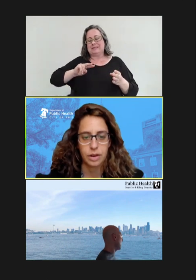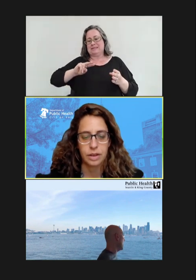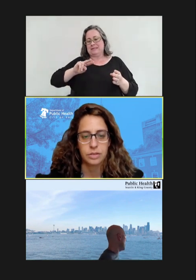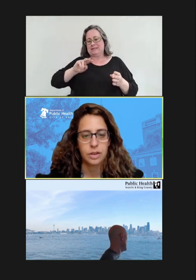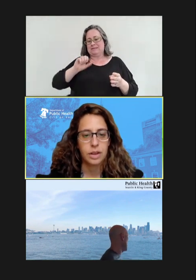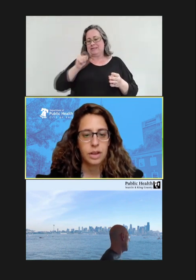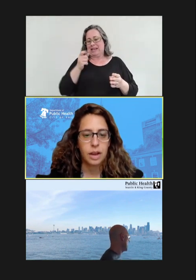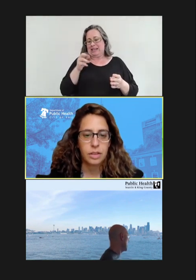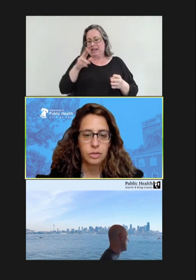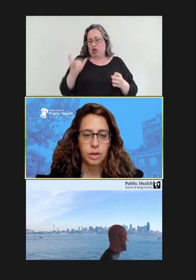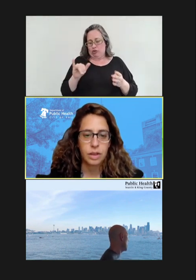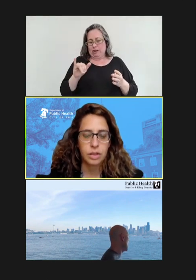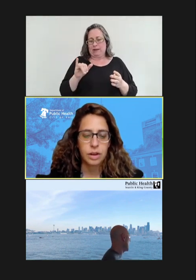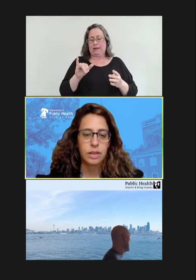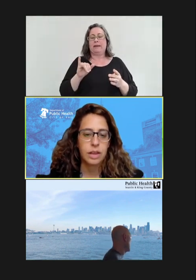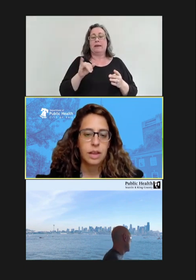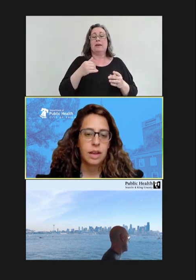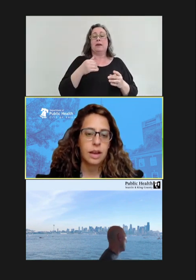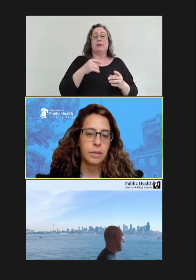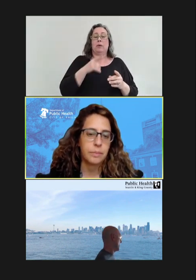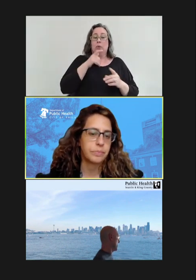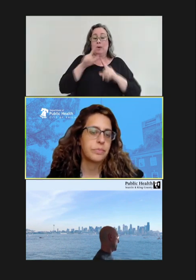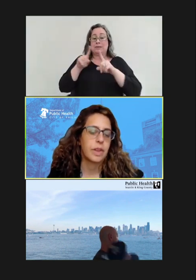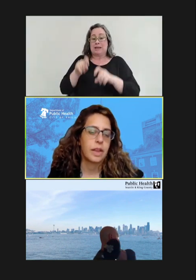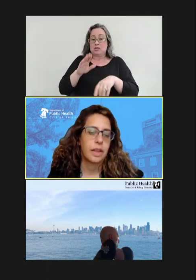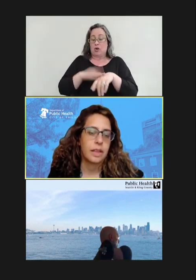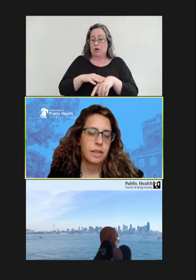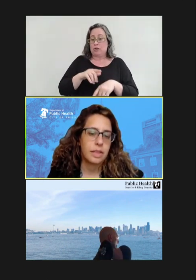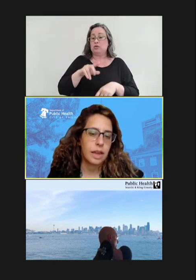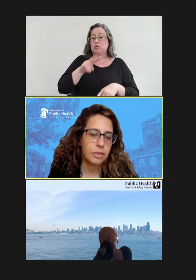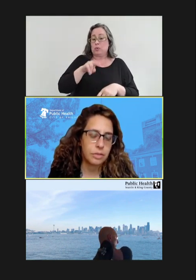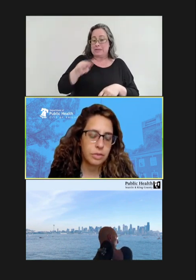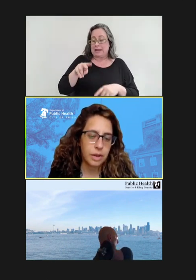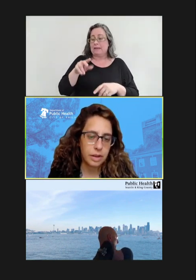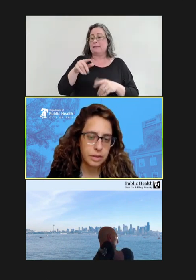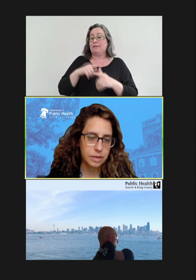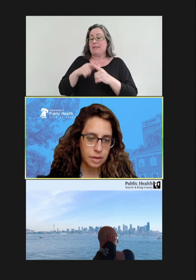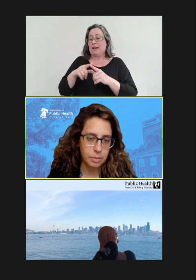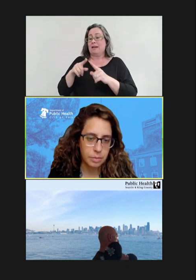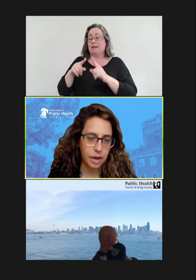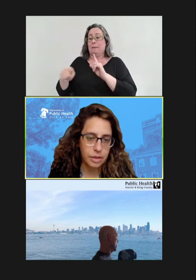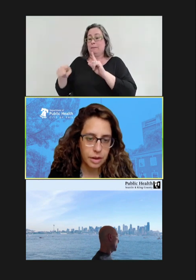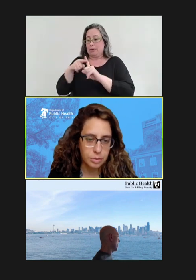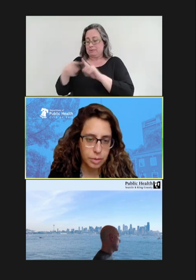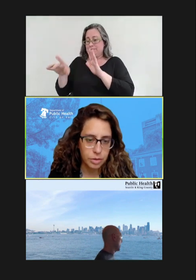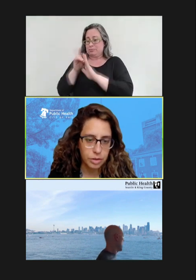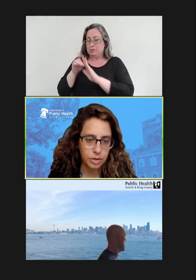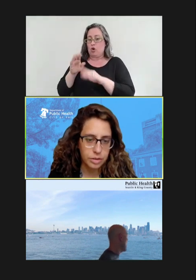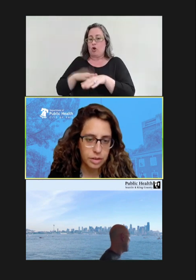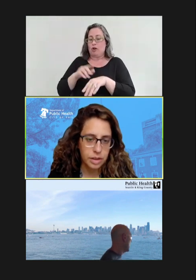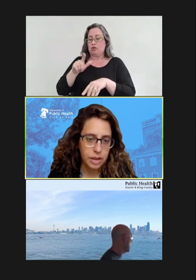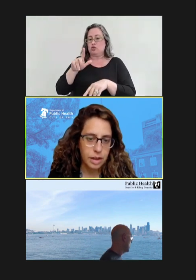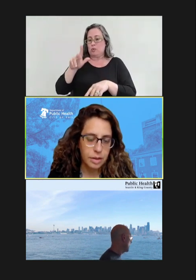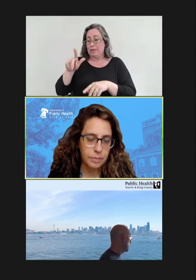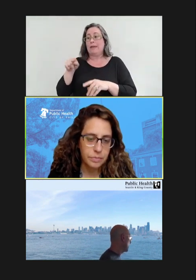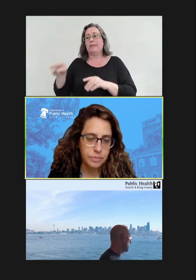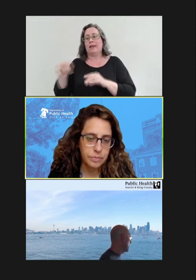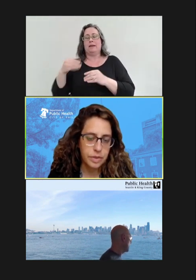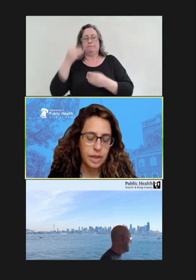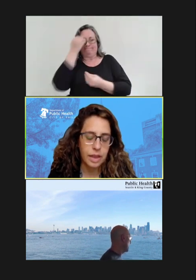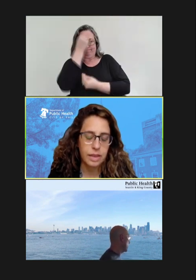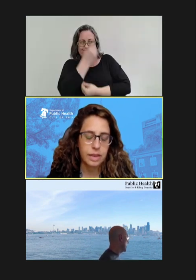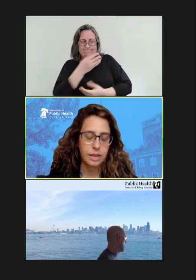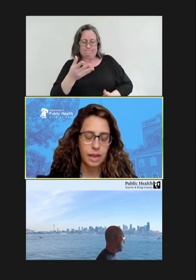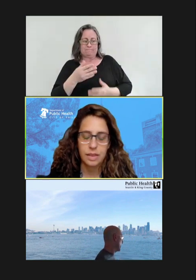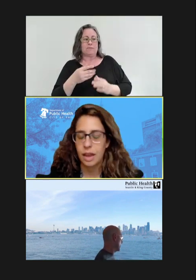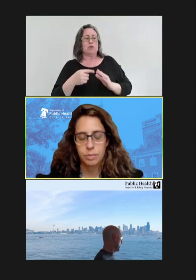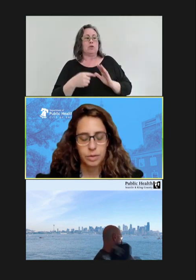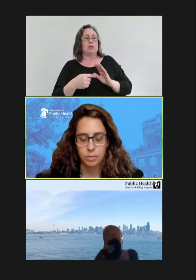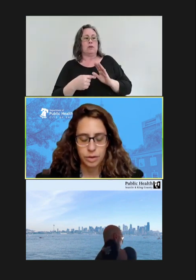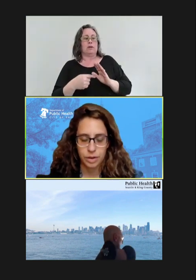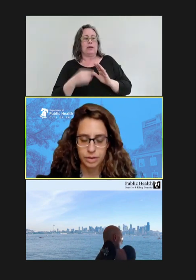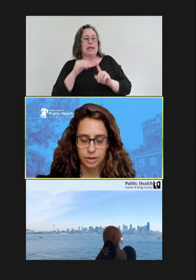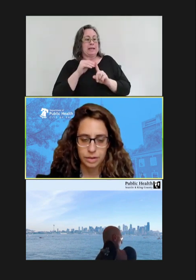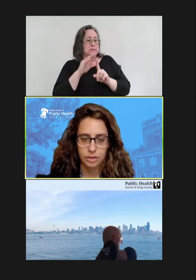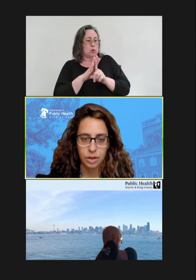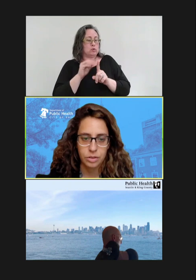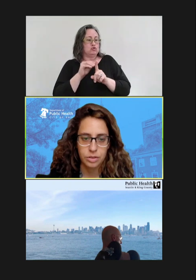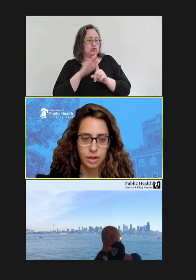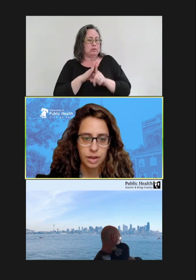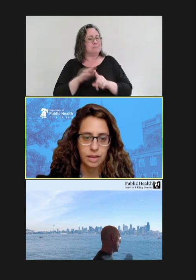rash on the 23rd, they revealed some healthcare exposures that had not been previously disclosed,